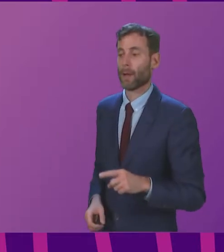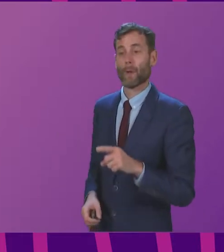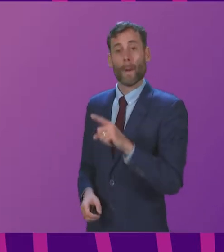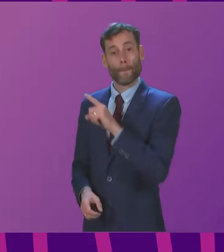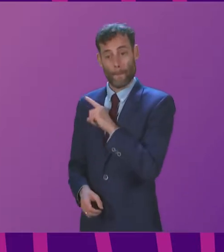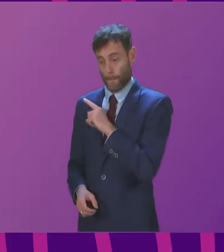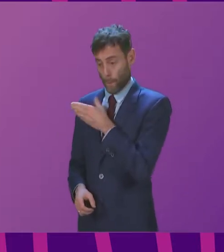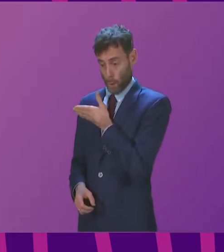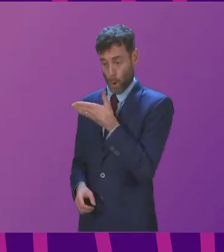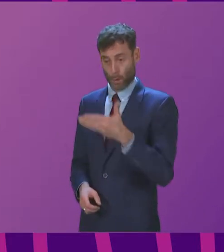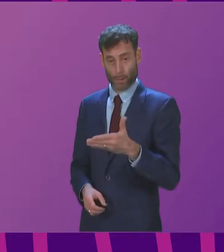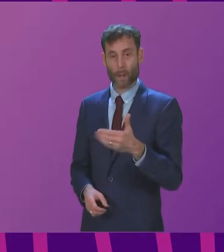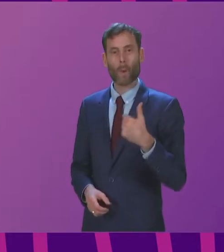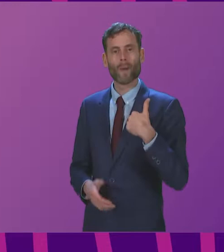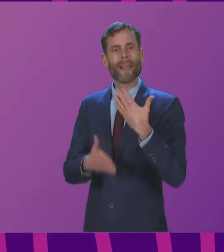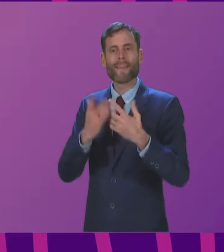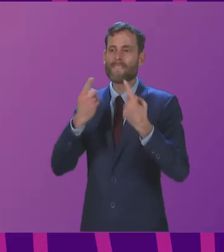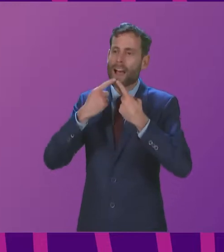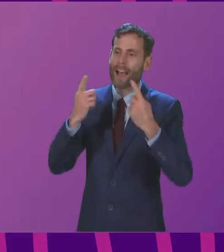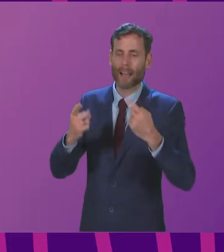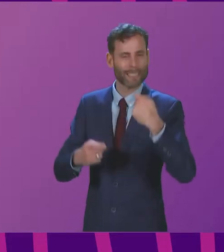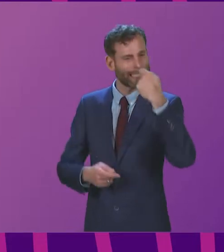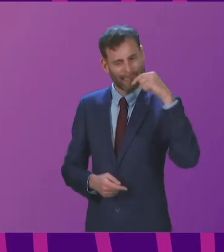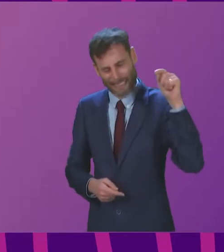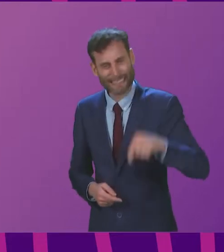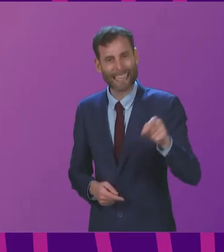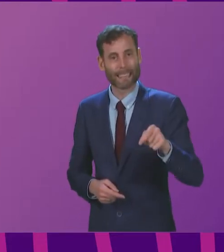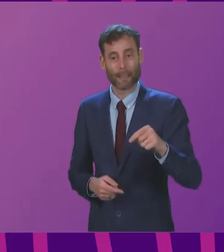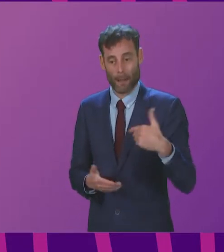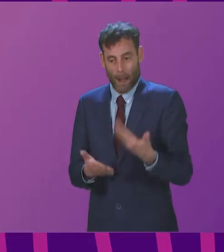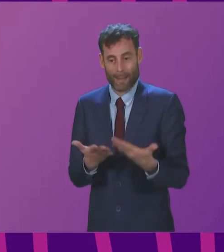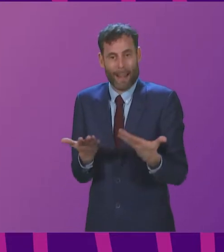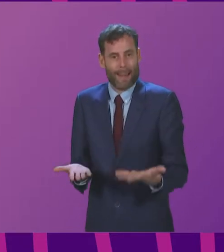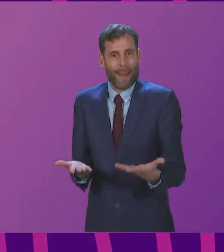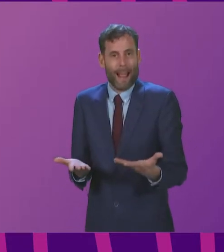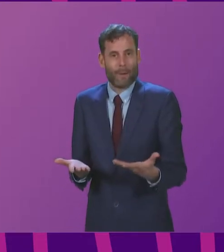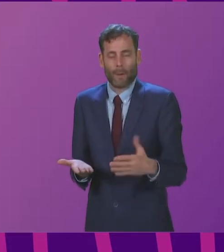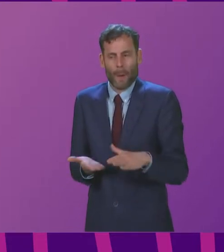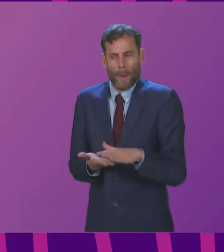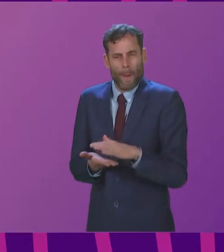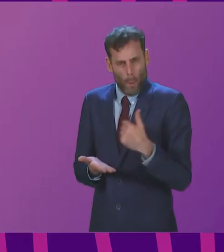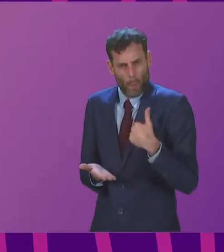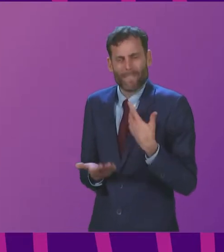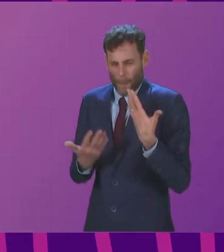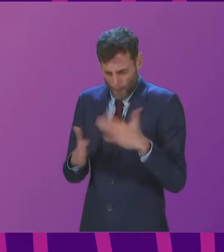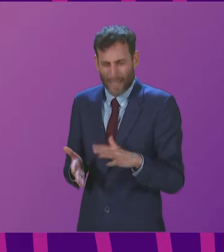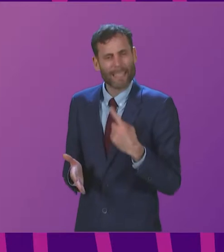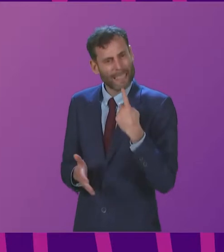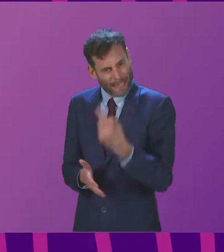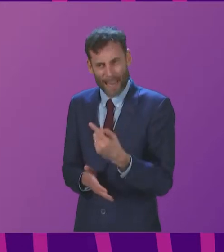now, we have not included testing as one of the proofs that gets someone into a venue does not mean that we have not been encouraging people to use lateral flow tests—we have. Every time that I